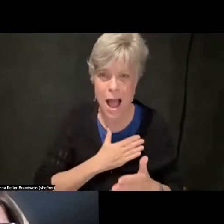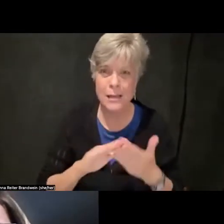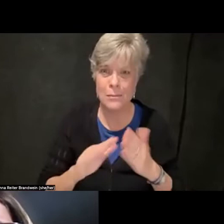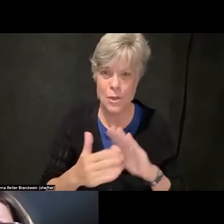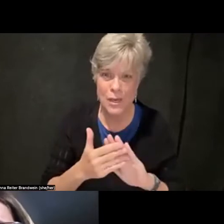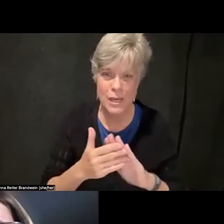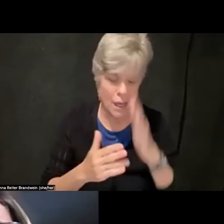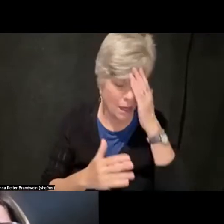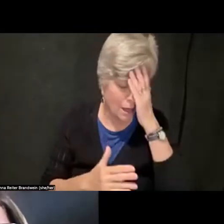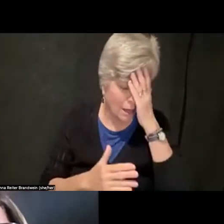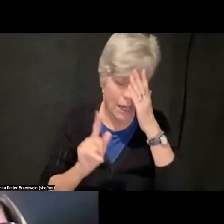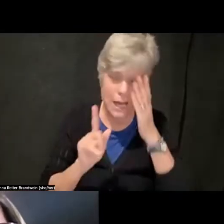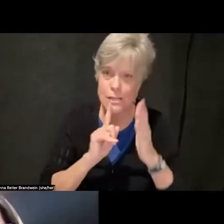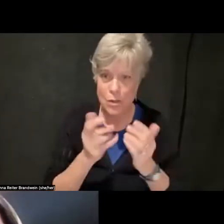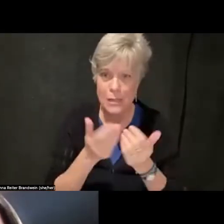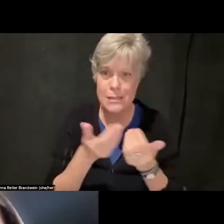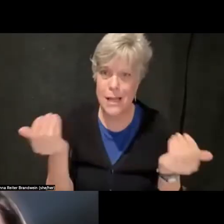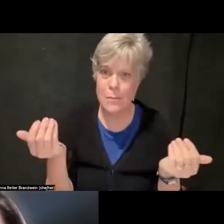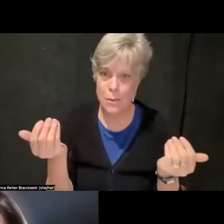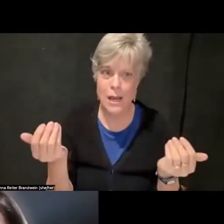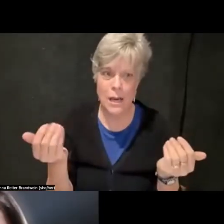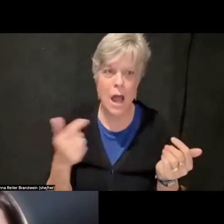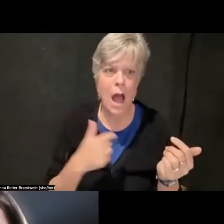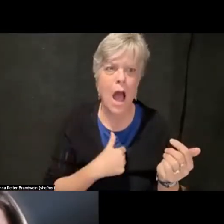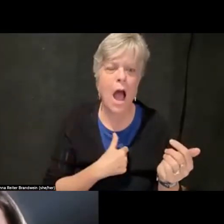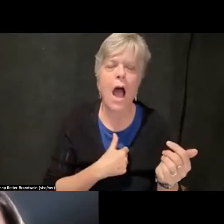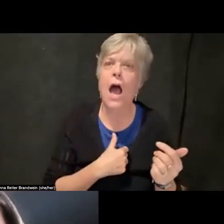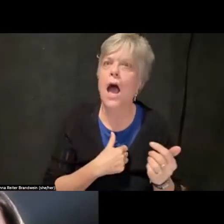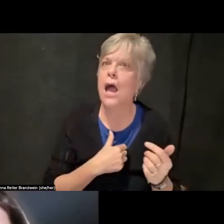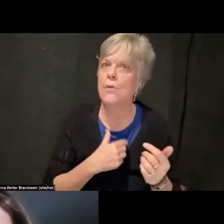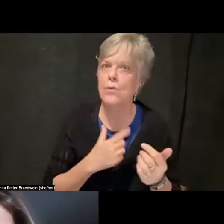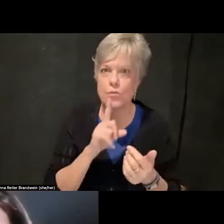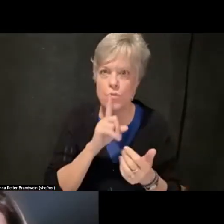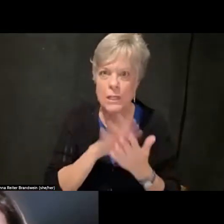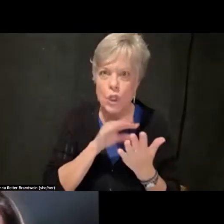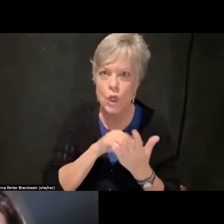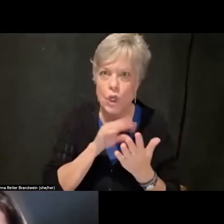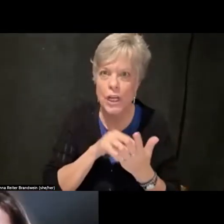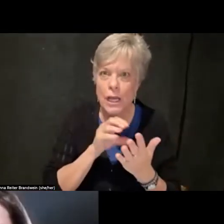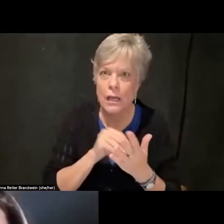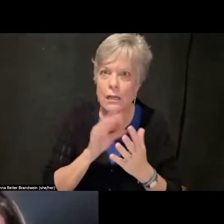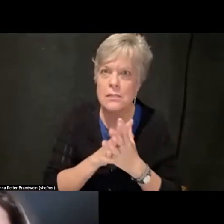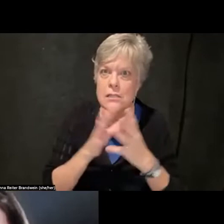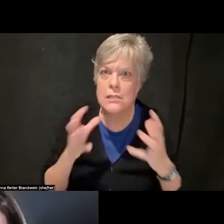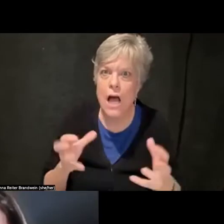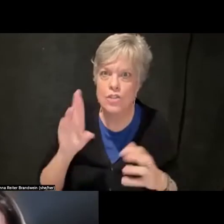I mean, I was getting such rich information, but it wasn't all beautiful, right?